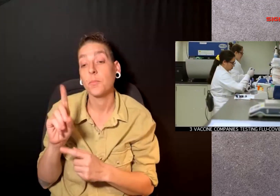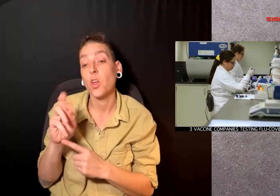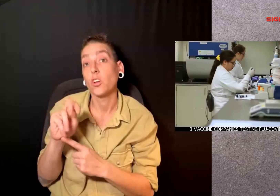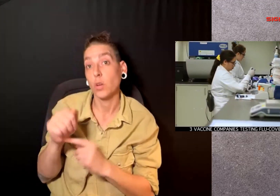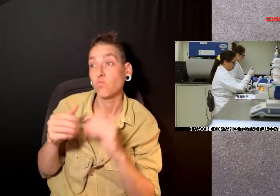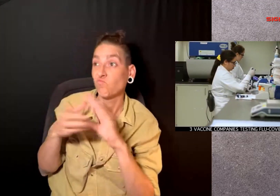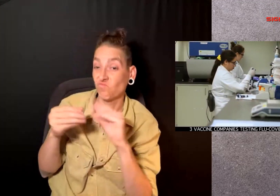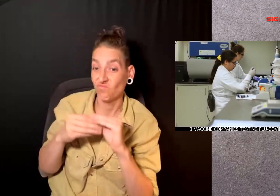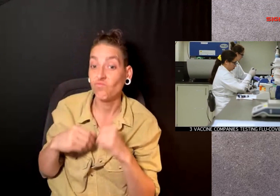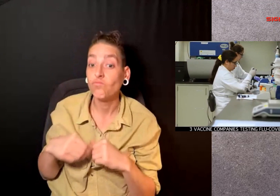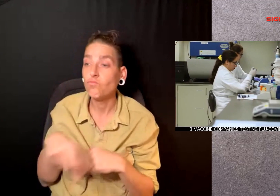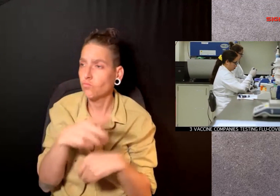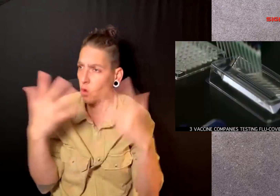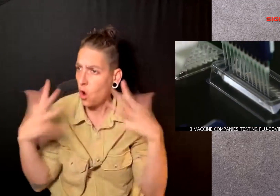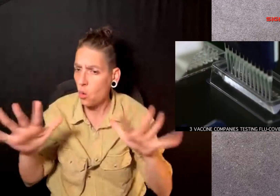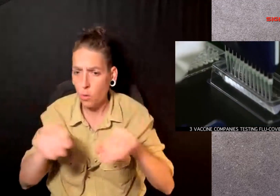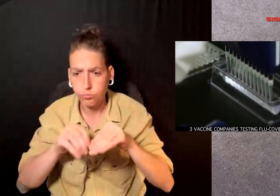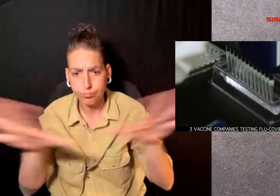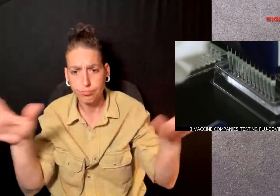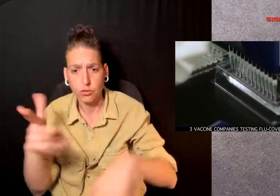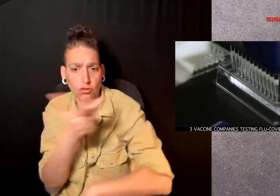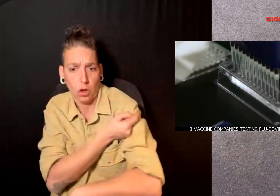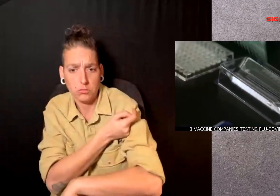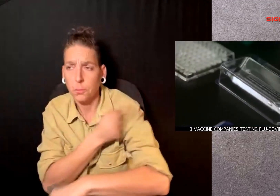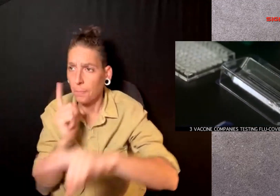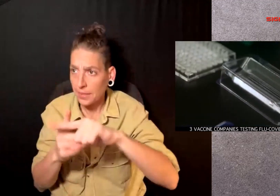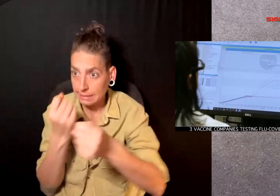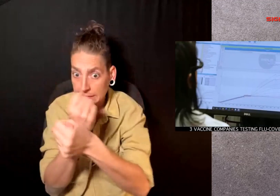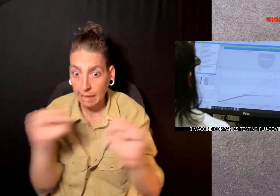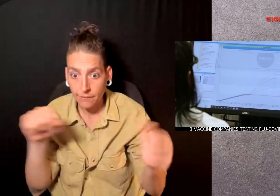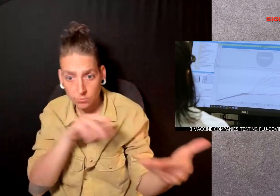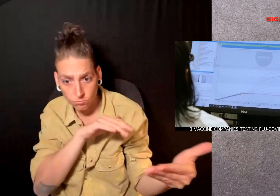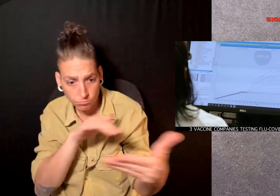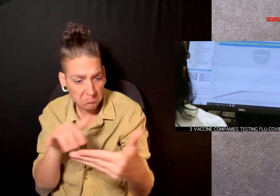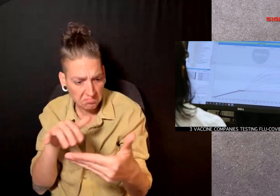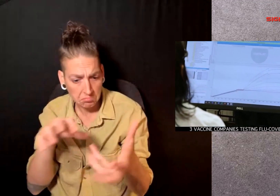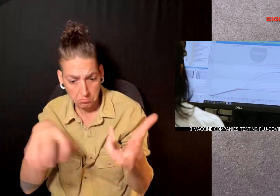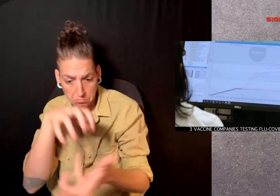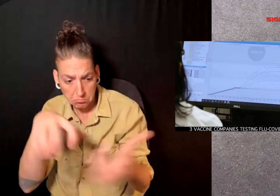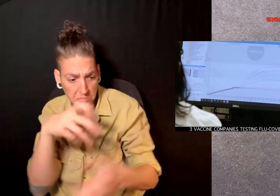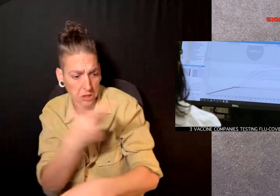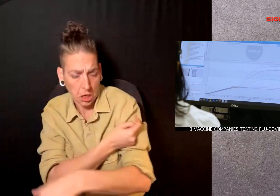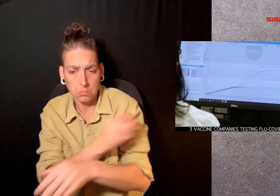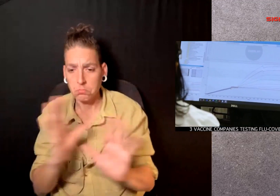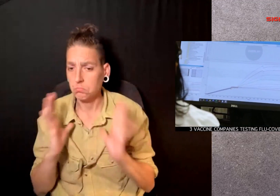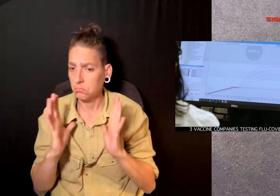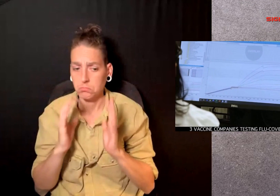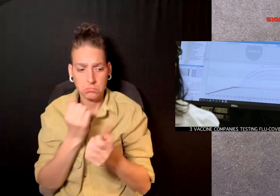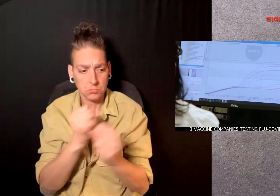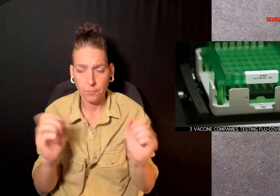Moderna said it has already launched a dosing and safety study of its combination shot